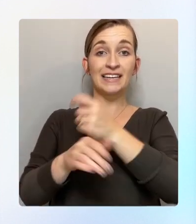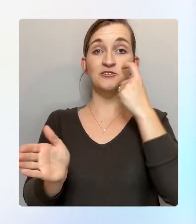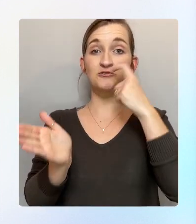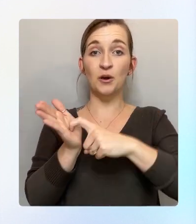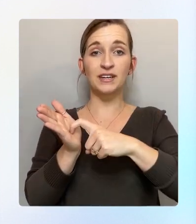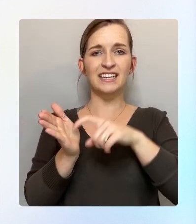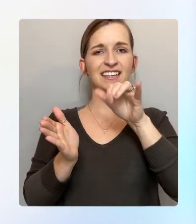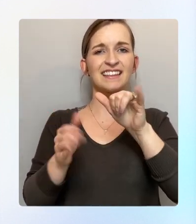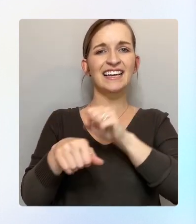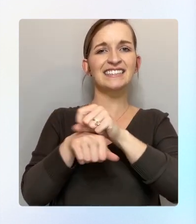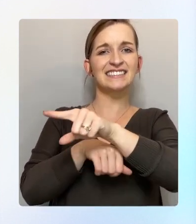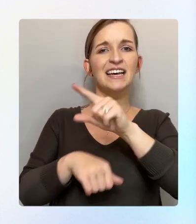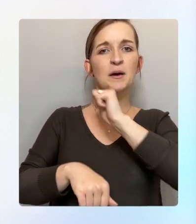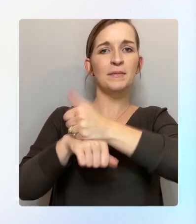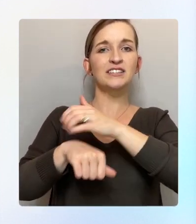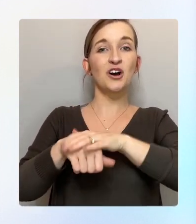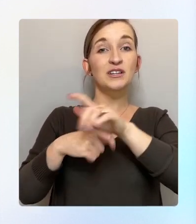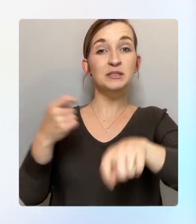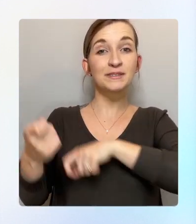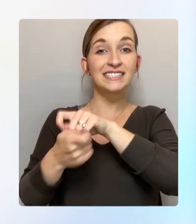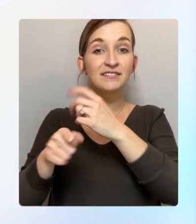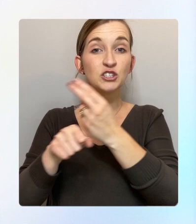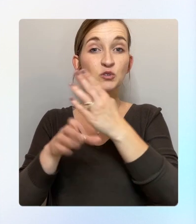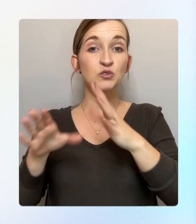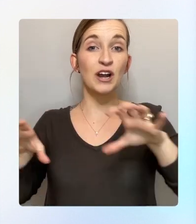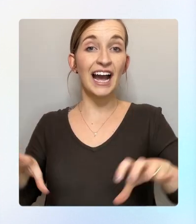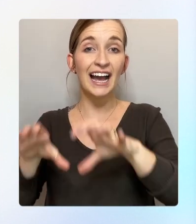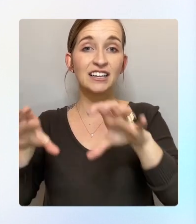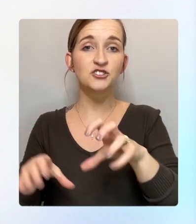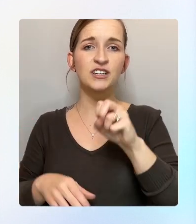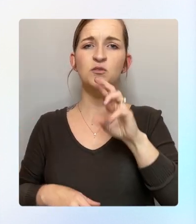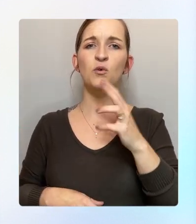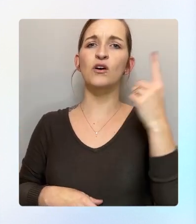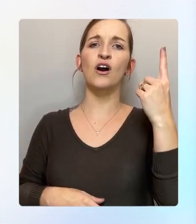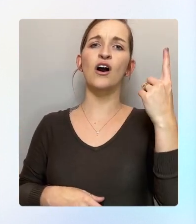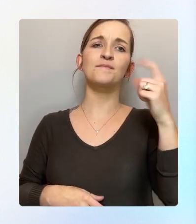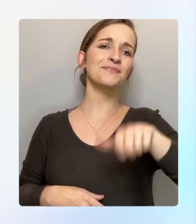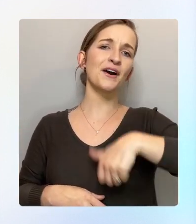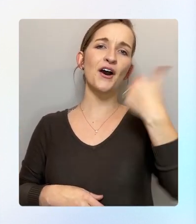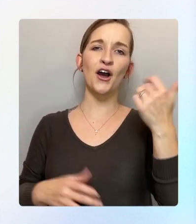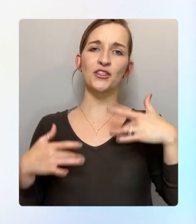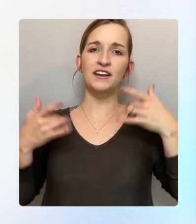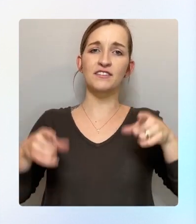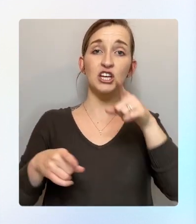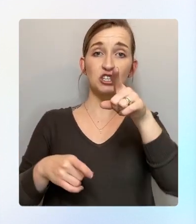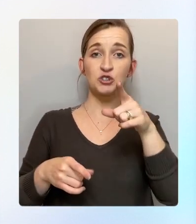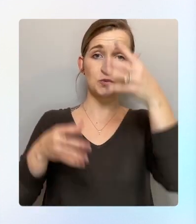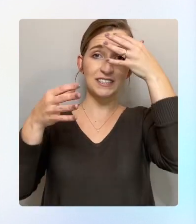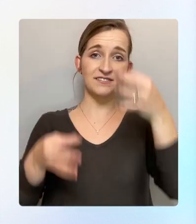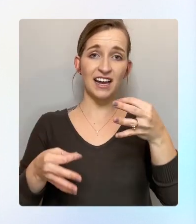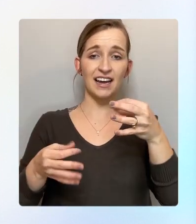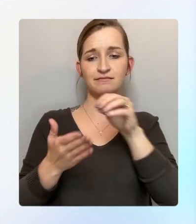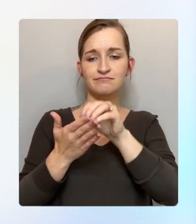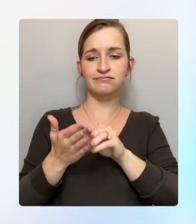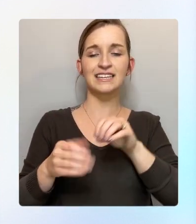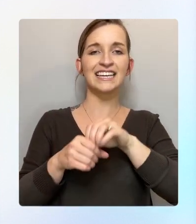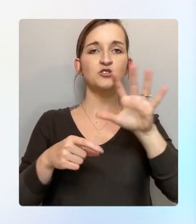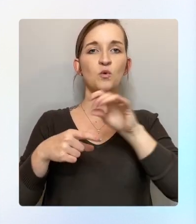or another event that you define in your code. You can use event-based notifications to let someone know